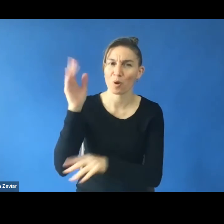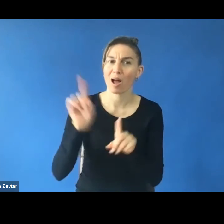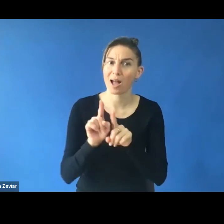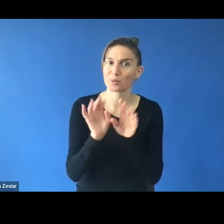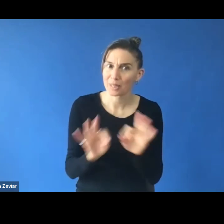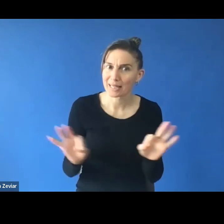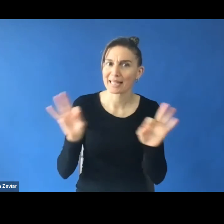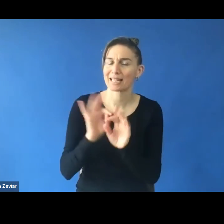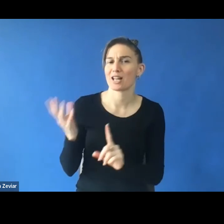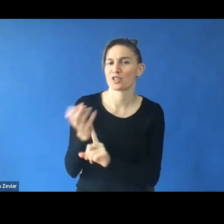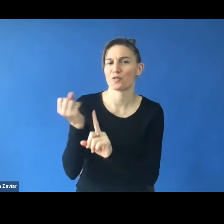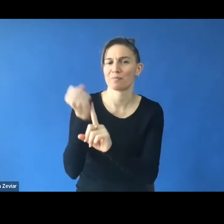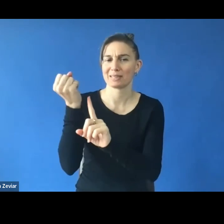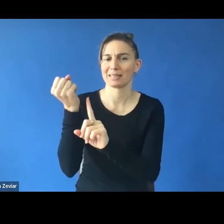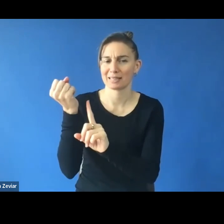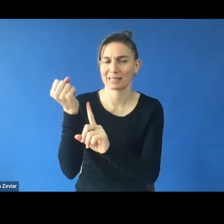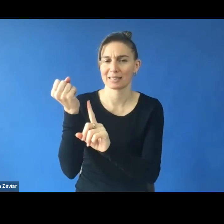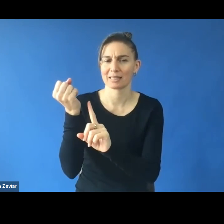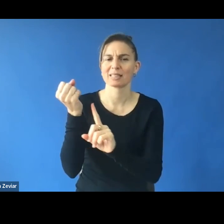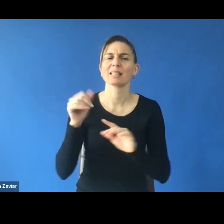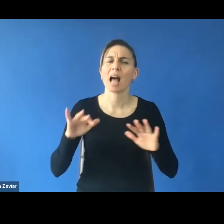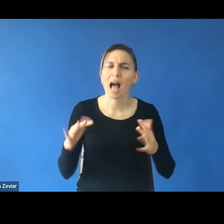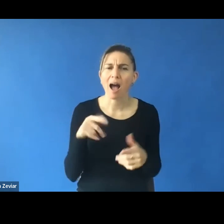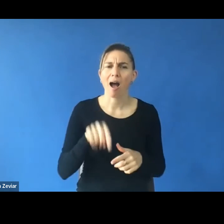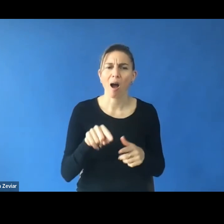and how the programme adapted and moved forward with the times.